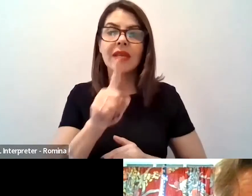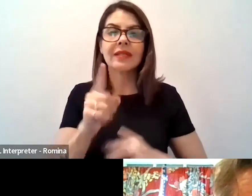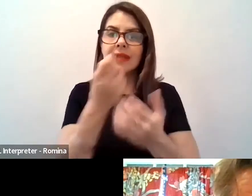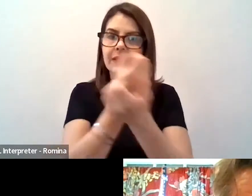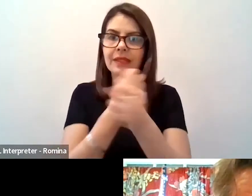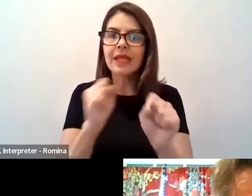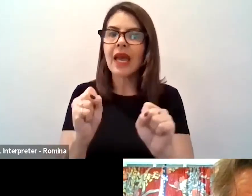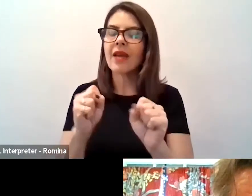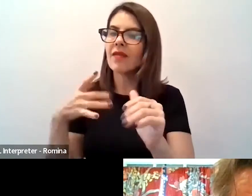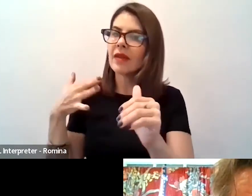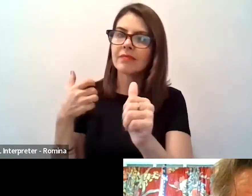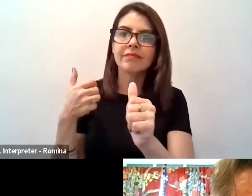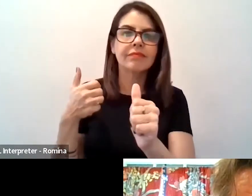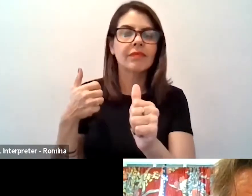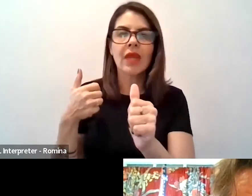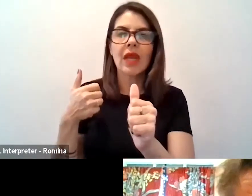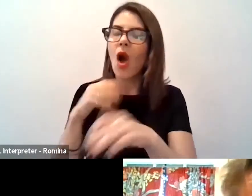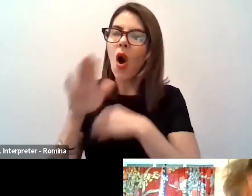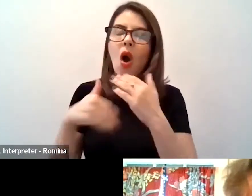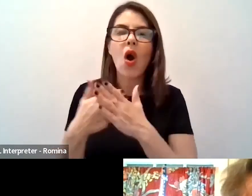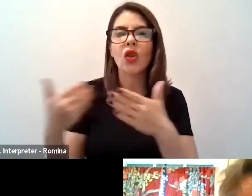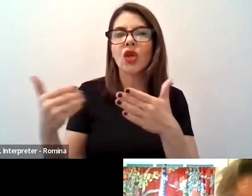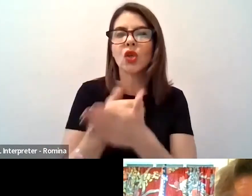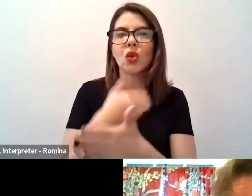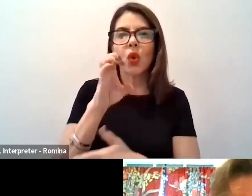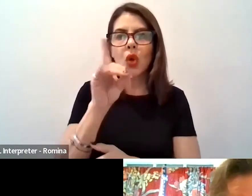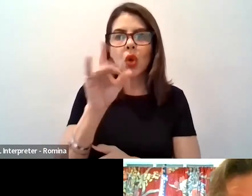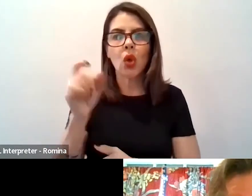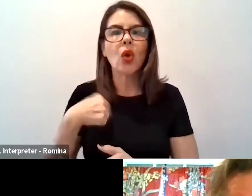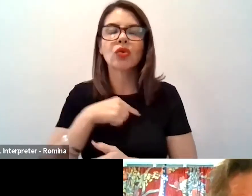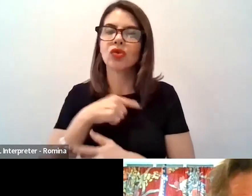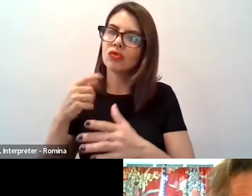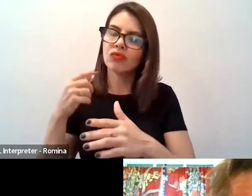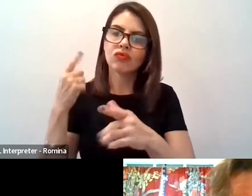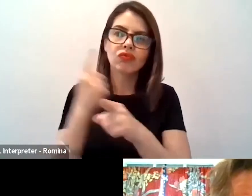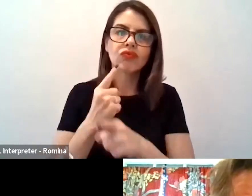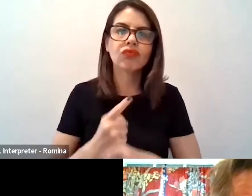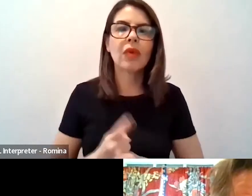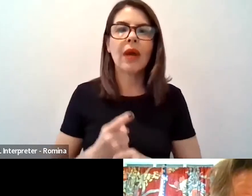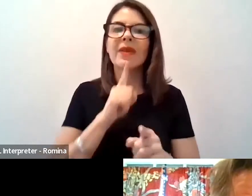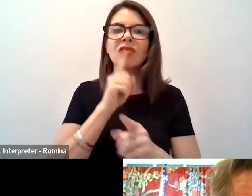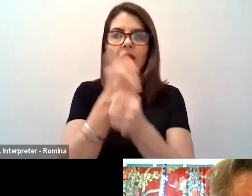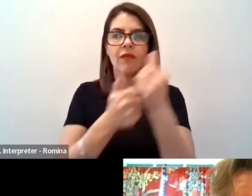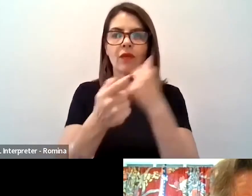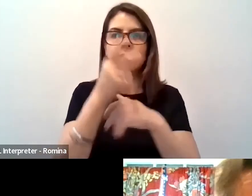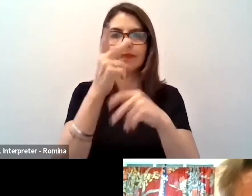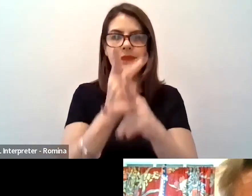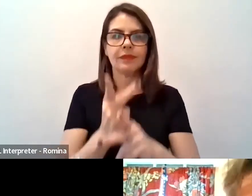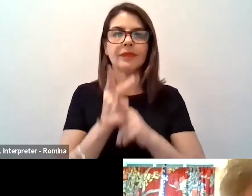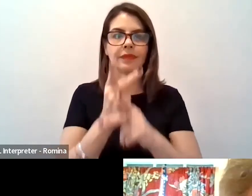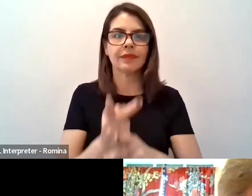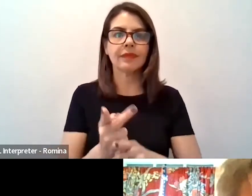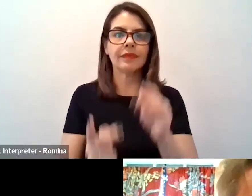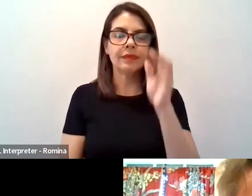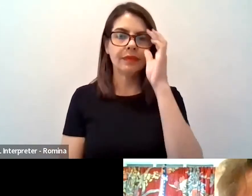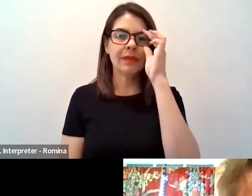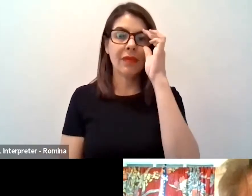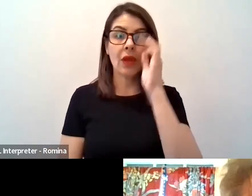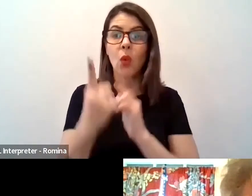up to the contractual provisions that we have to make sure that everybody's taken care of. One more question.